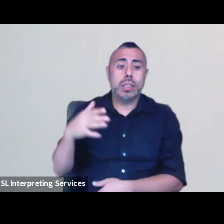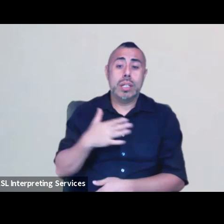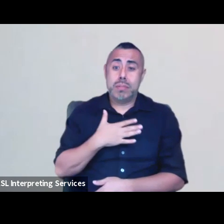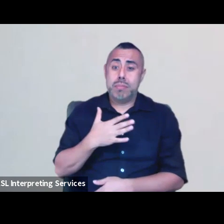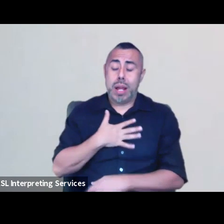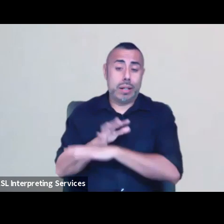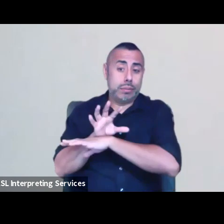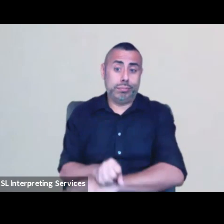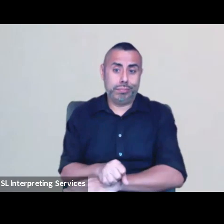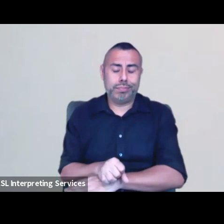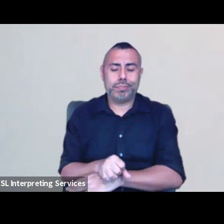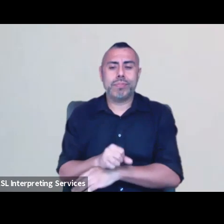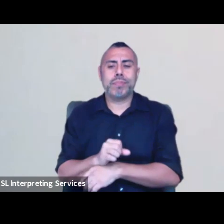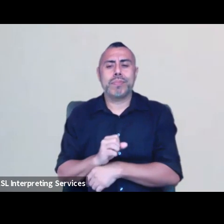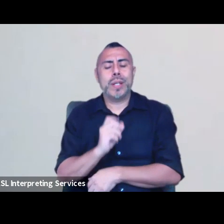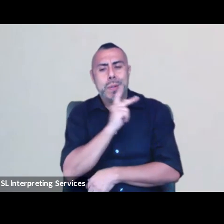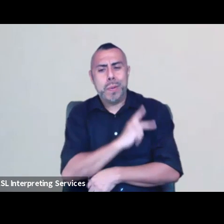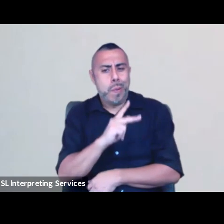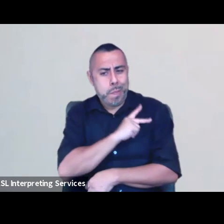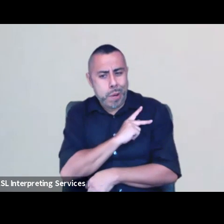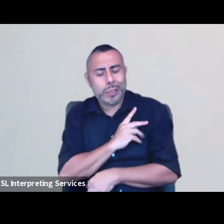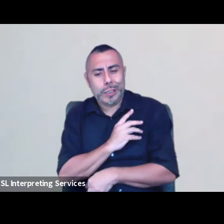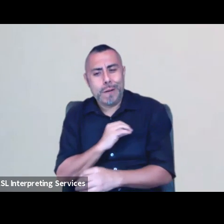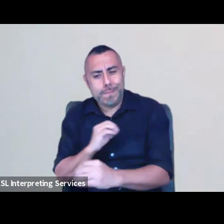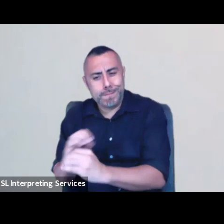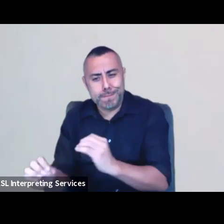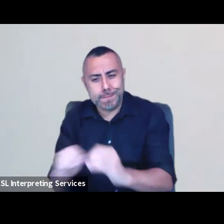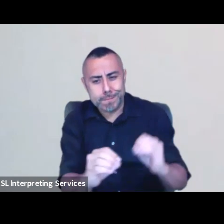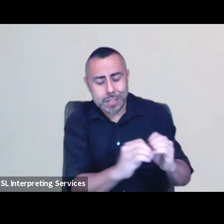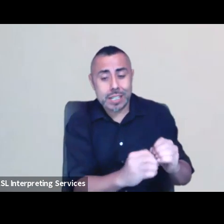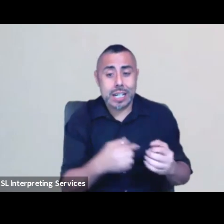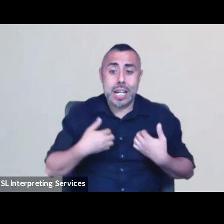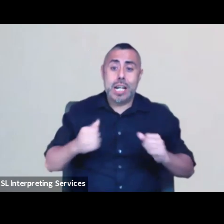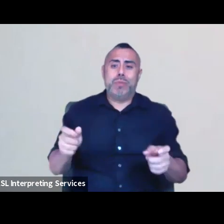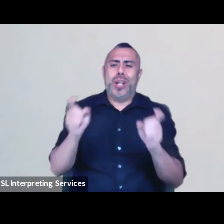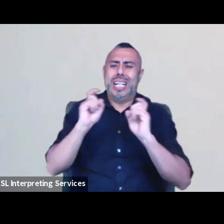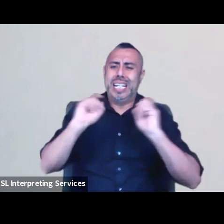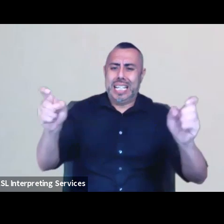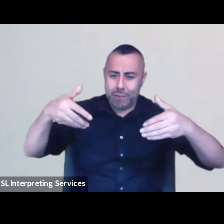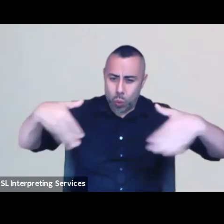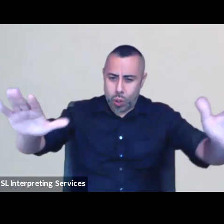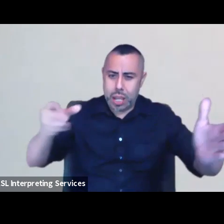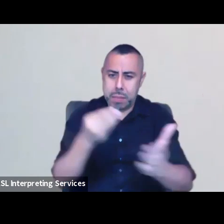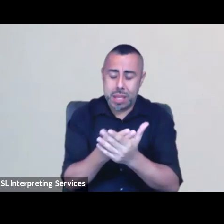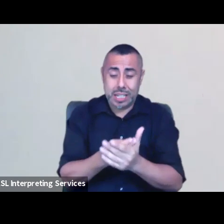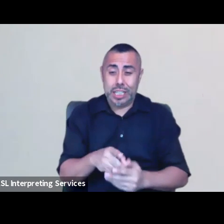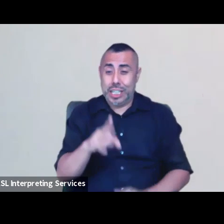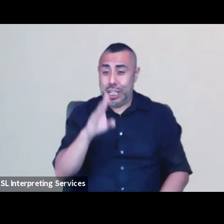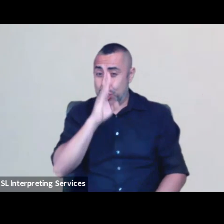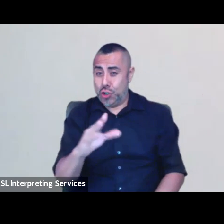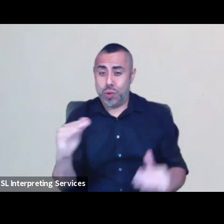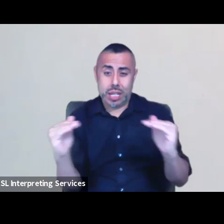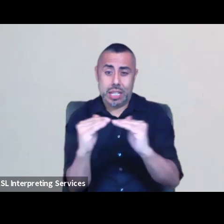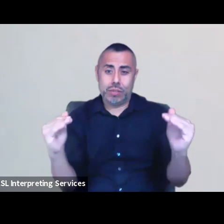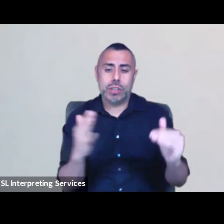I'm trying to give away money in direct proportion to my white privilege and unearned wealth. This has happened for me in two ways,